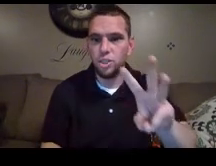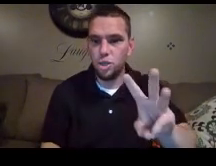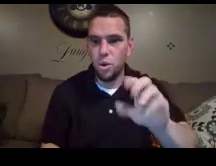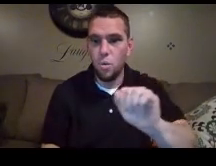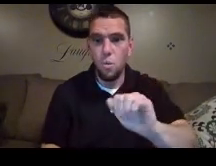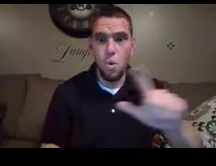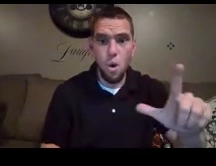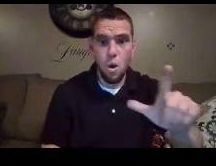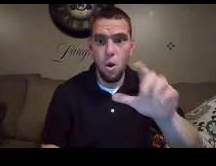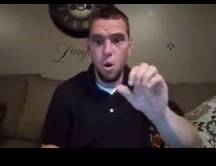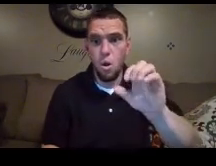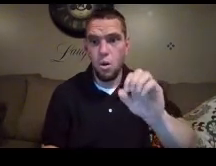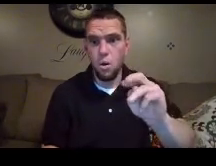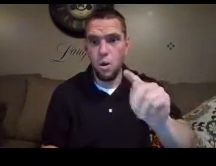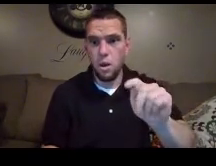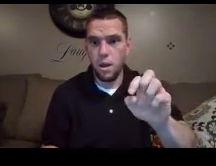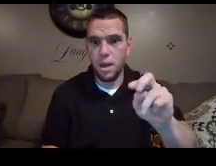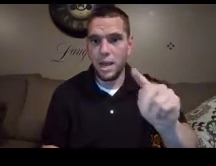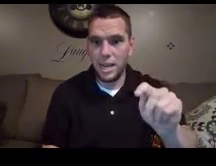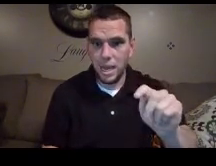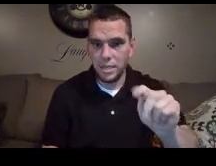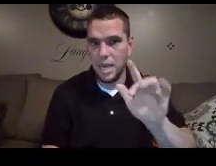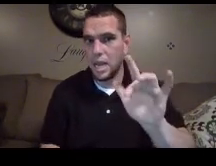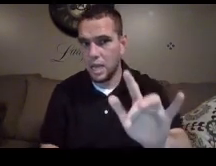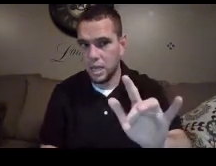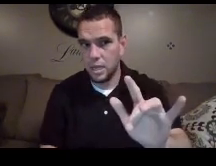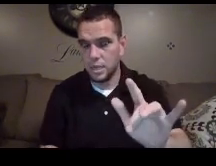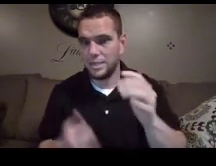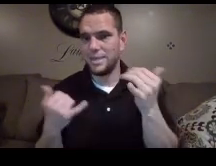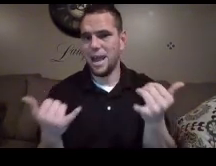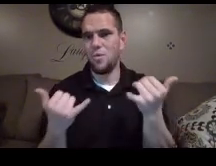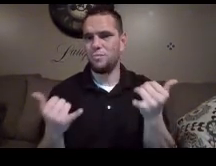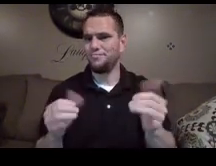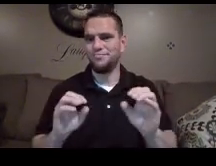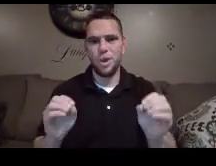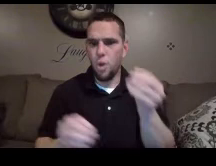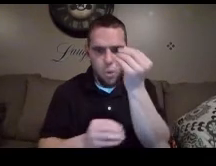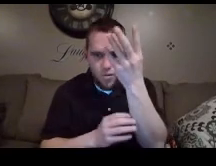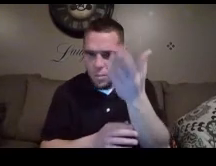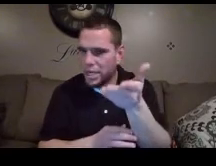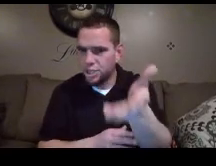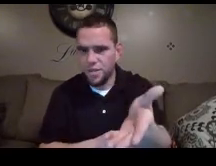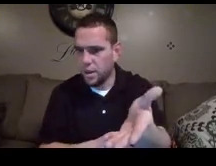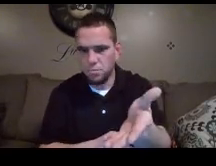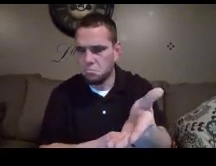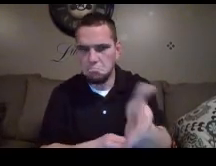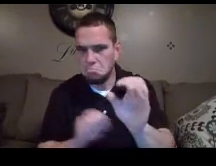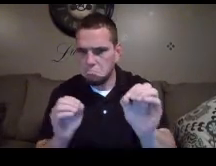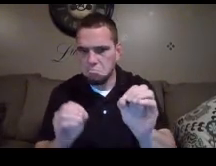Now we haven't given the information in the dialogue in the main body of the text, so